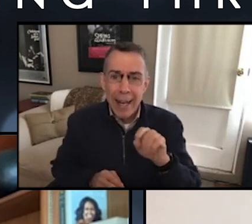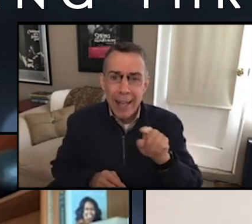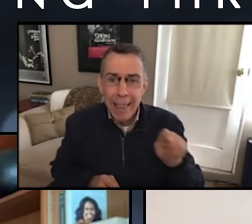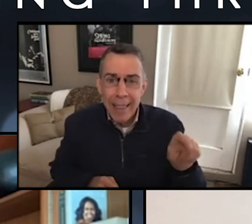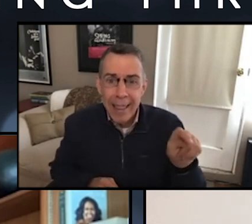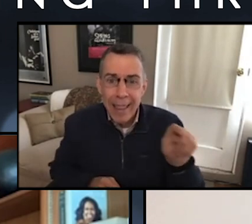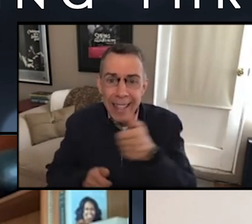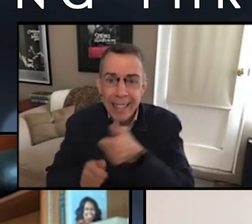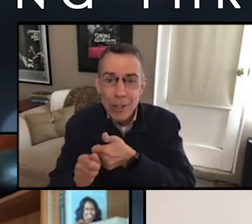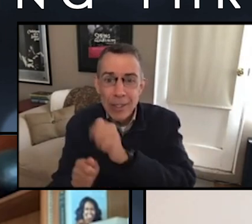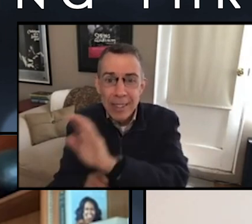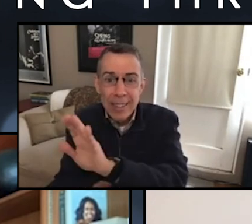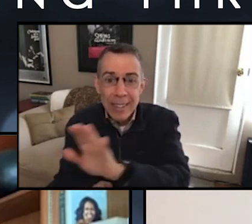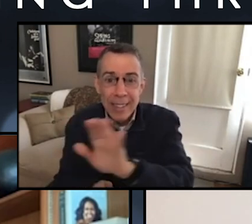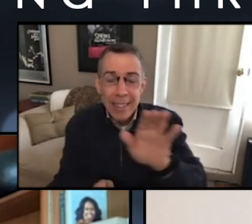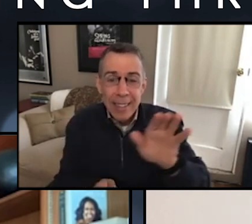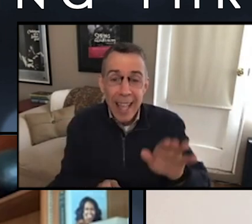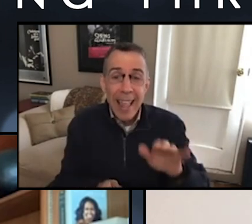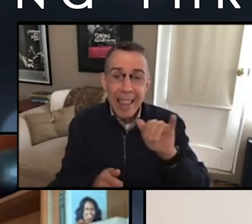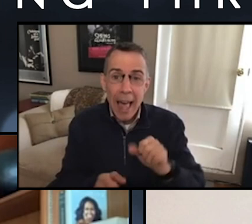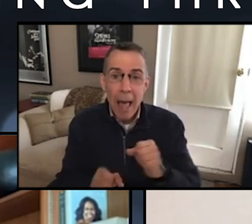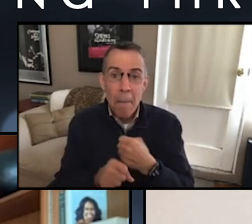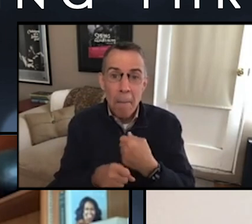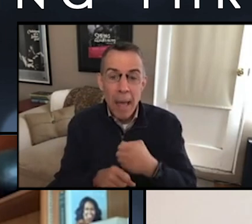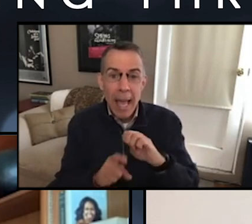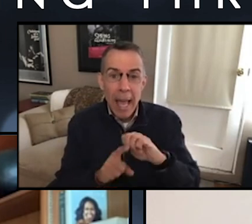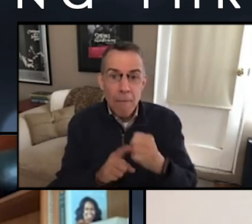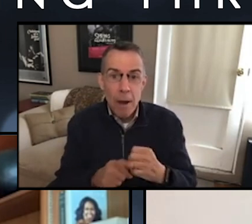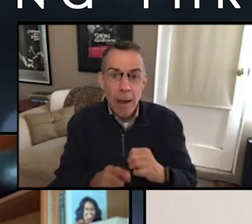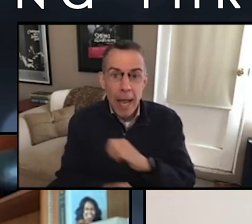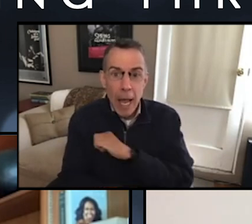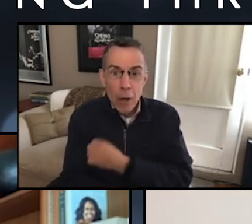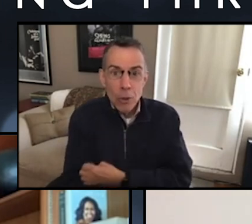way that creates an environment and an energy that comes through in everything